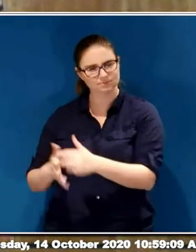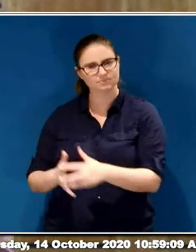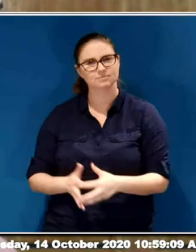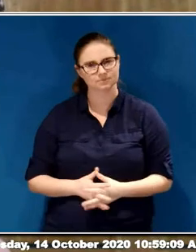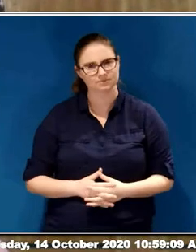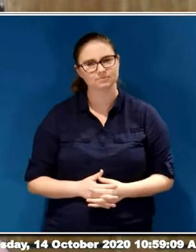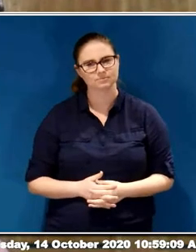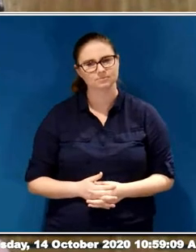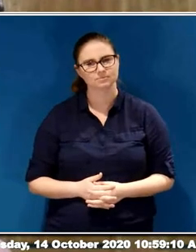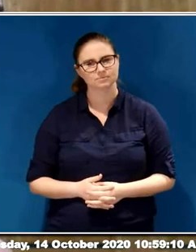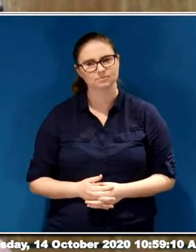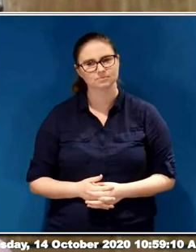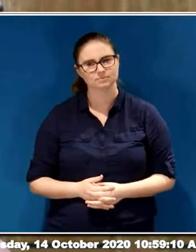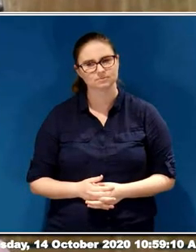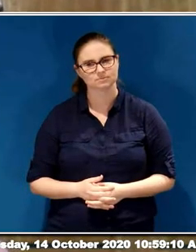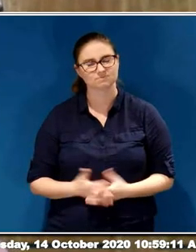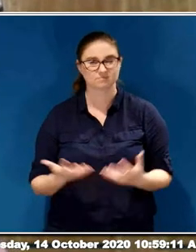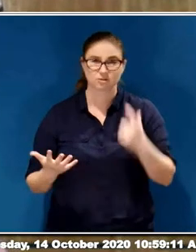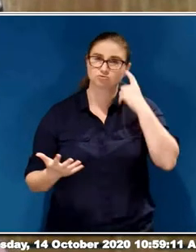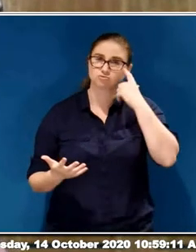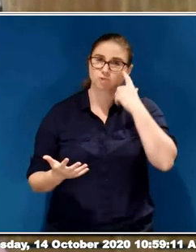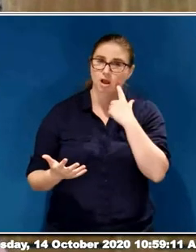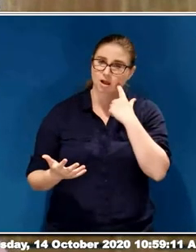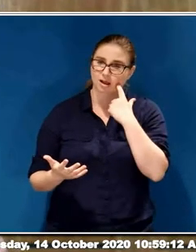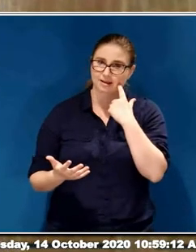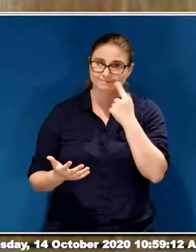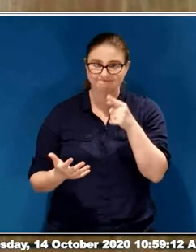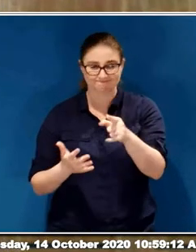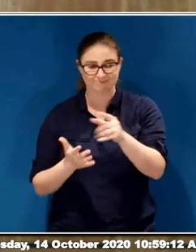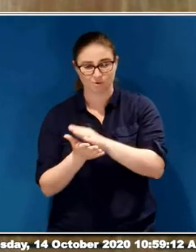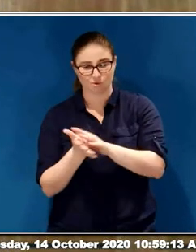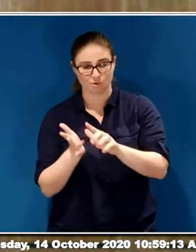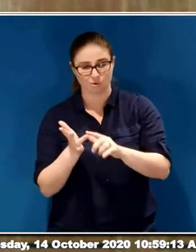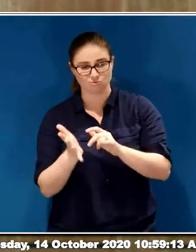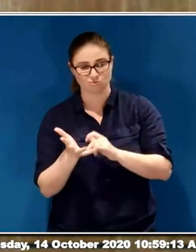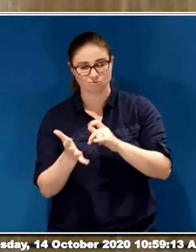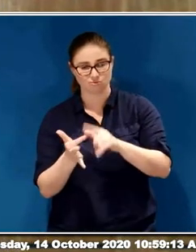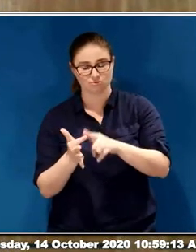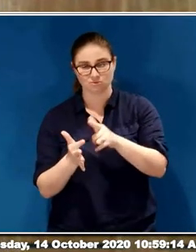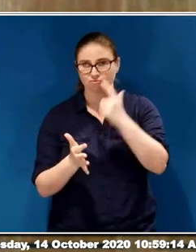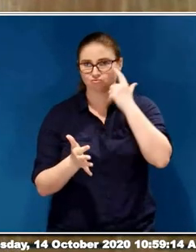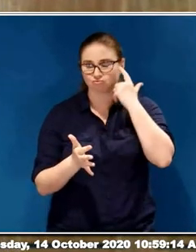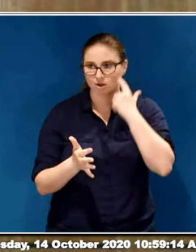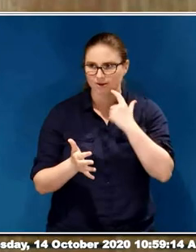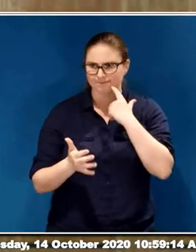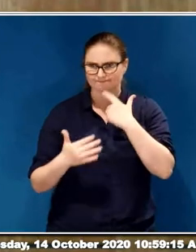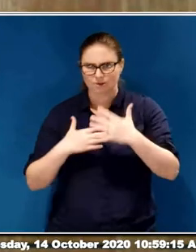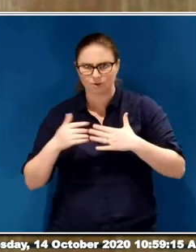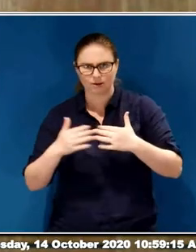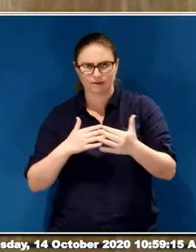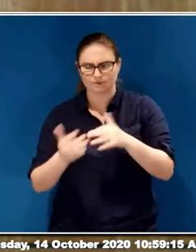For example, she was able to organise the prioritisation of the occupational therapist assessment.